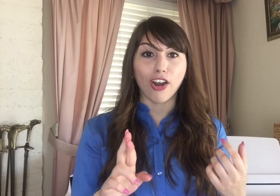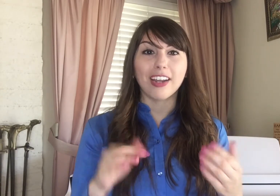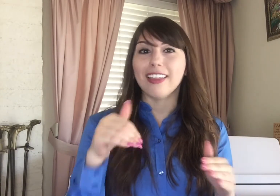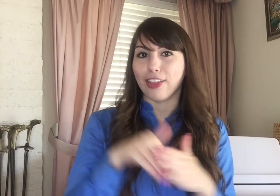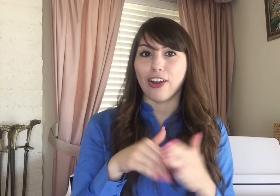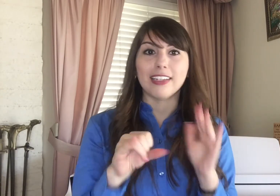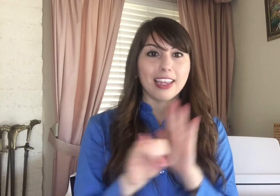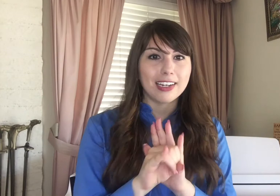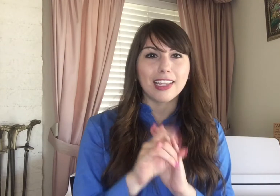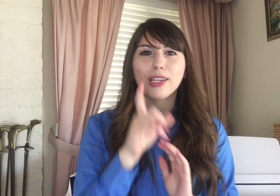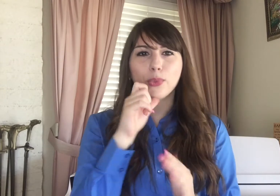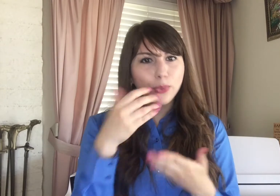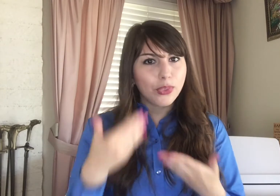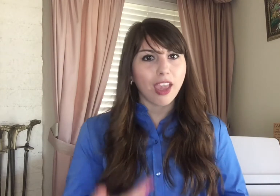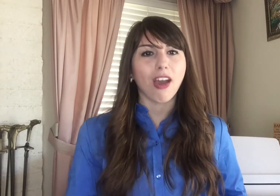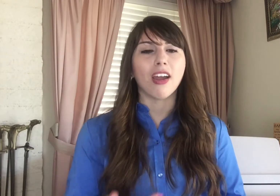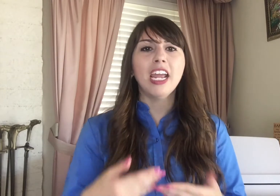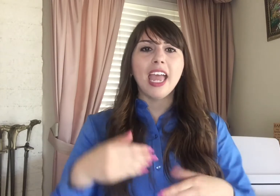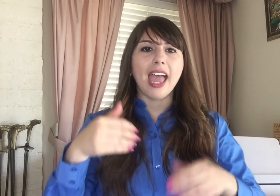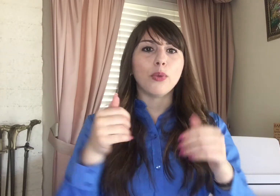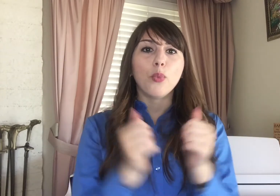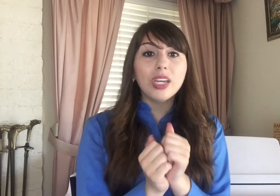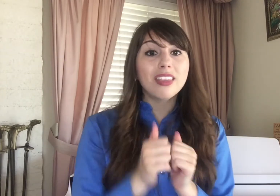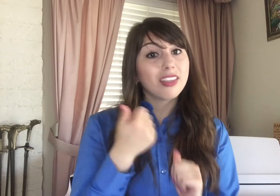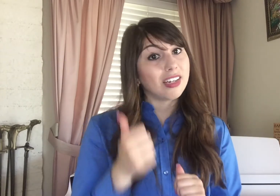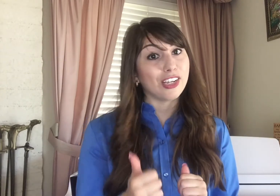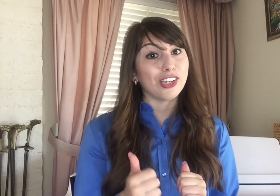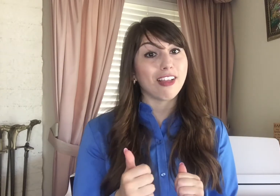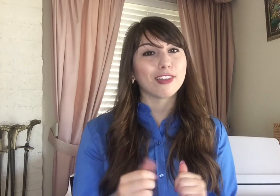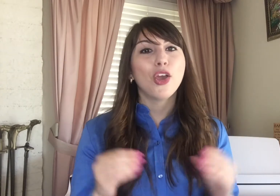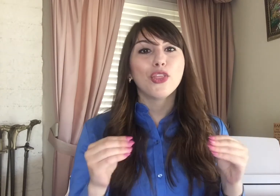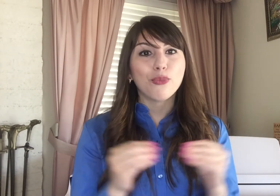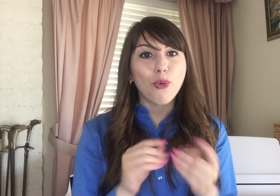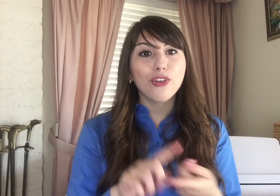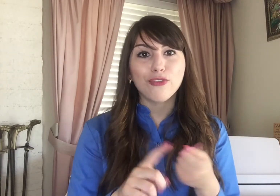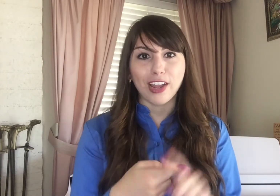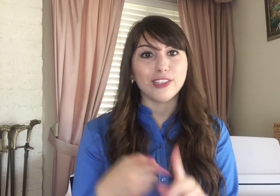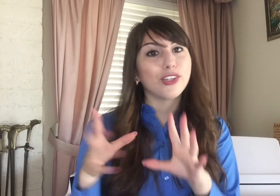their identity and who they are and with their hearing loss, the more friends are